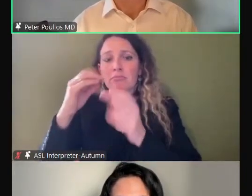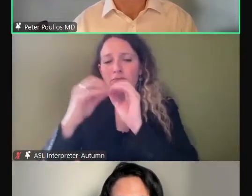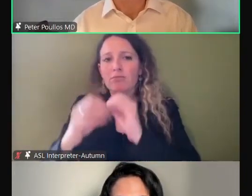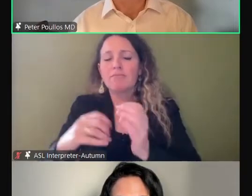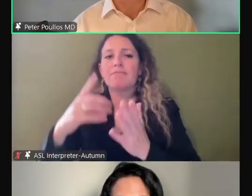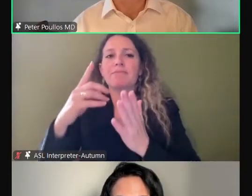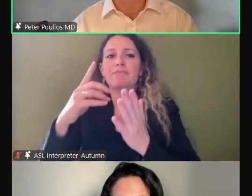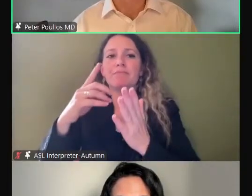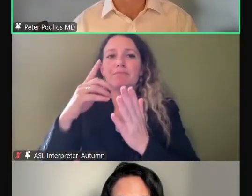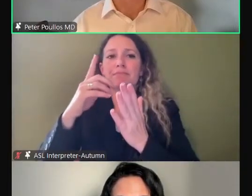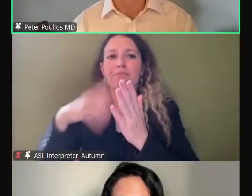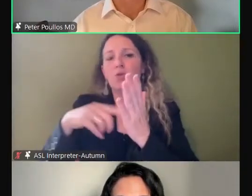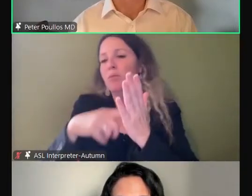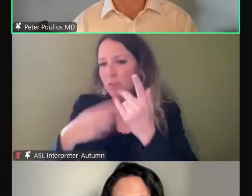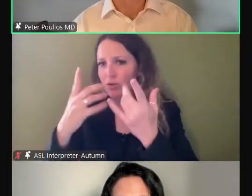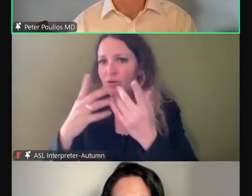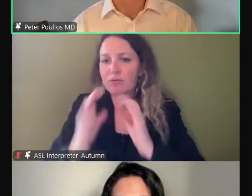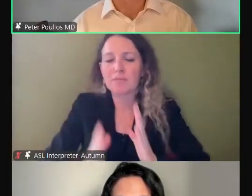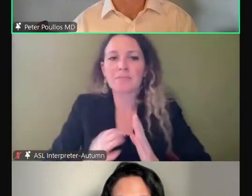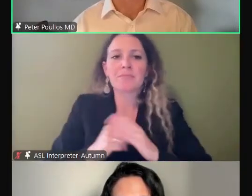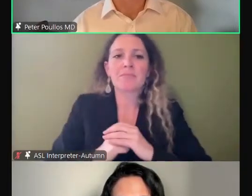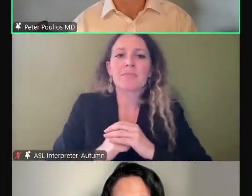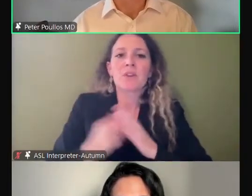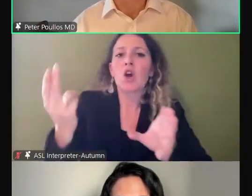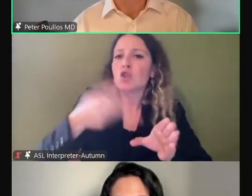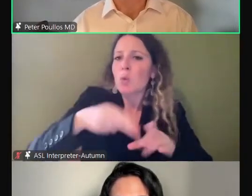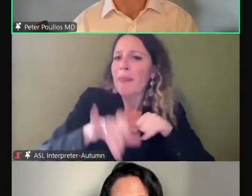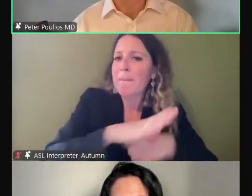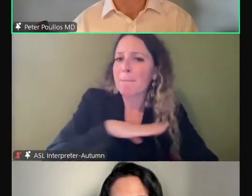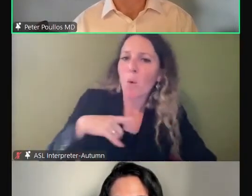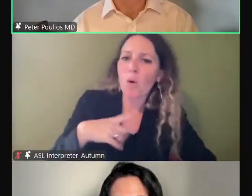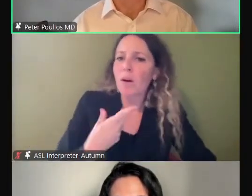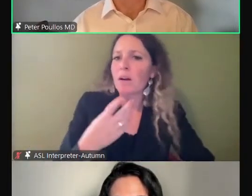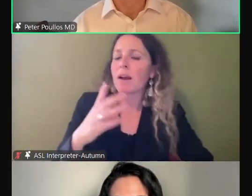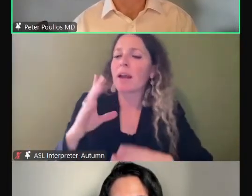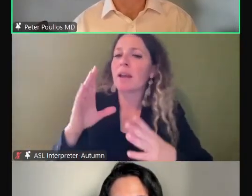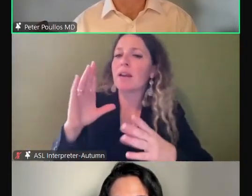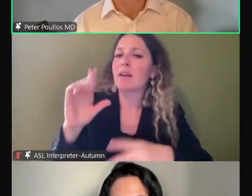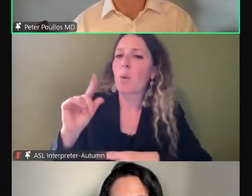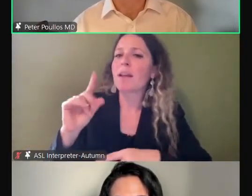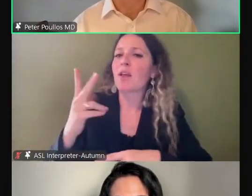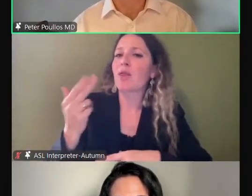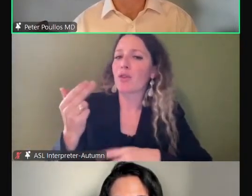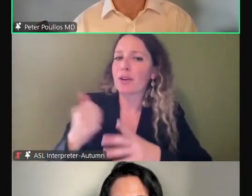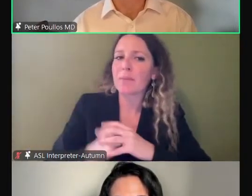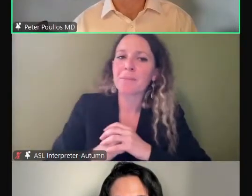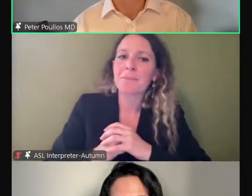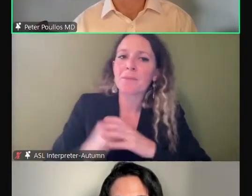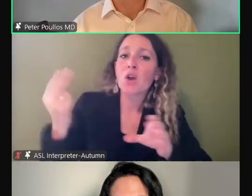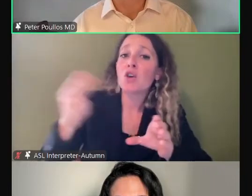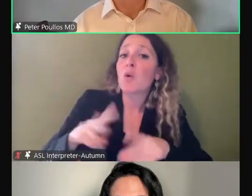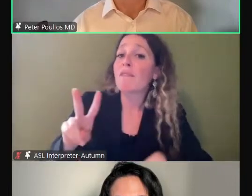having joined its board in 2013. Anne attended Virginia Tech on a full merit scholarship,